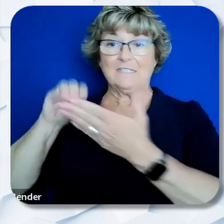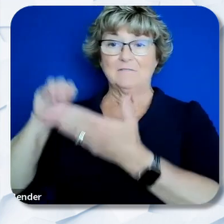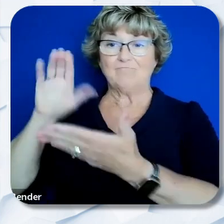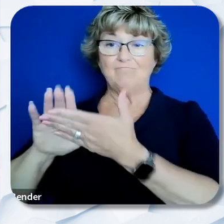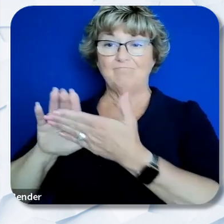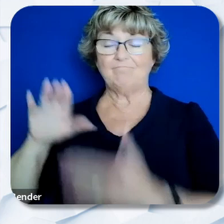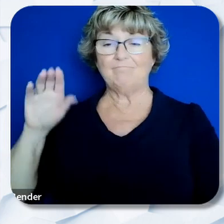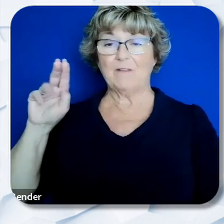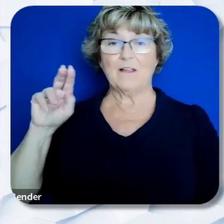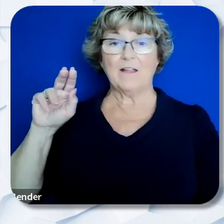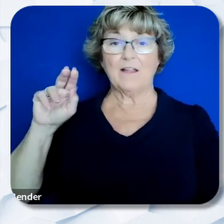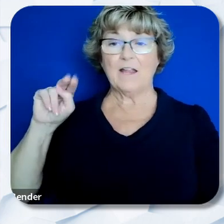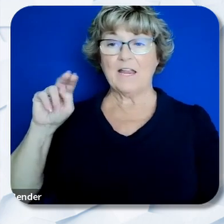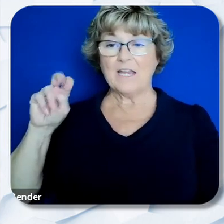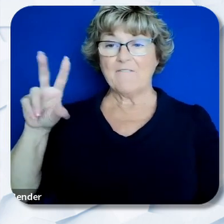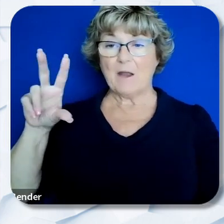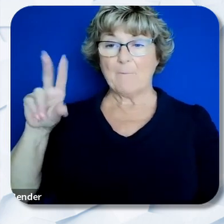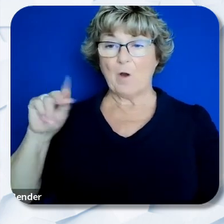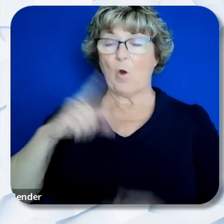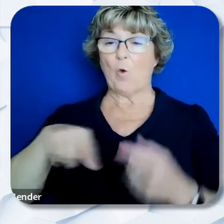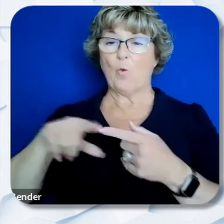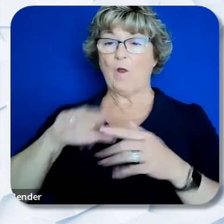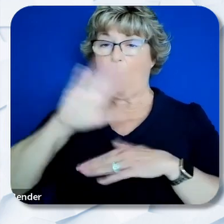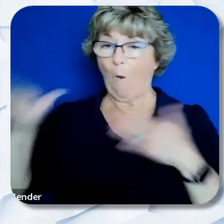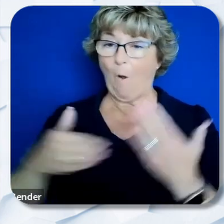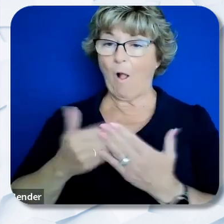in mind, right? Thursday, November 30th is when this plan is due. So what does that mean